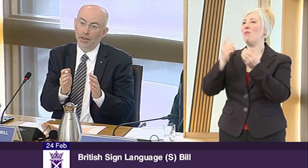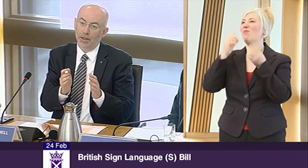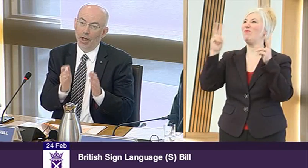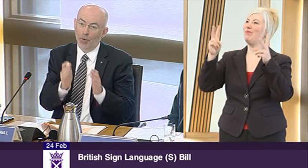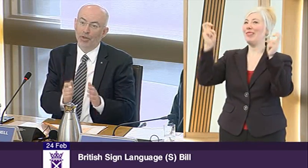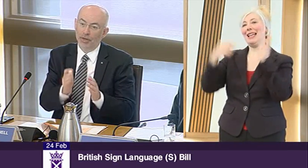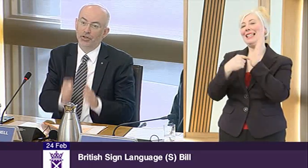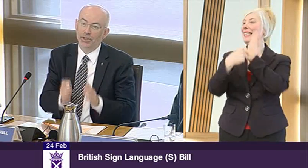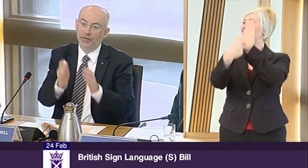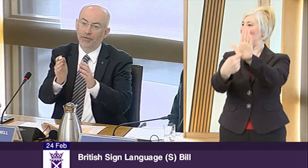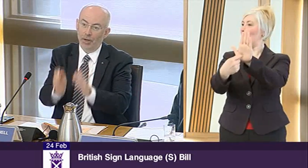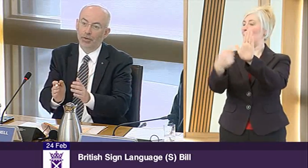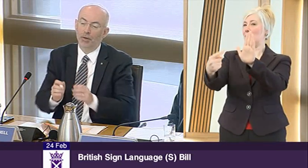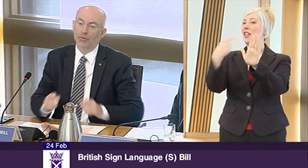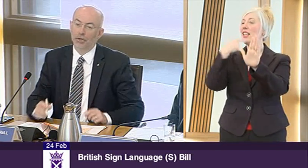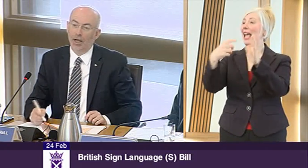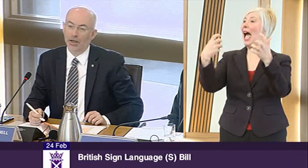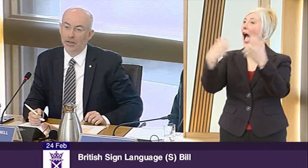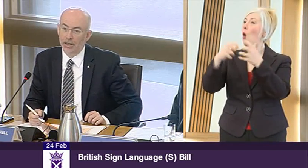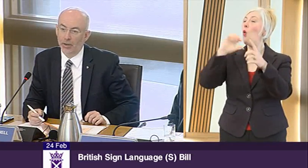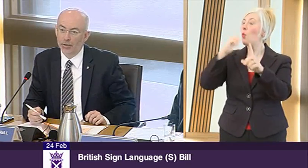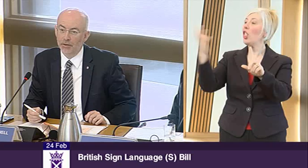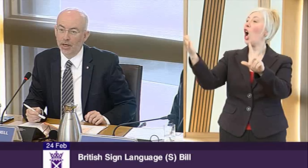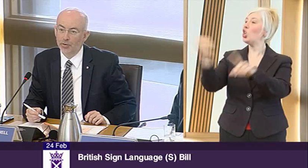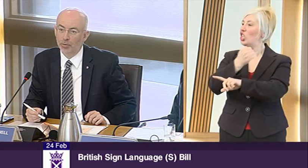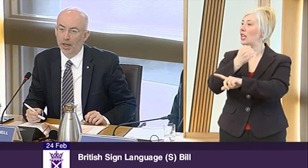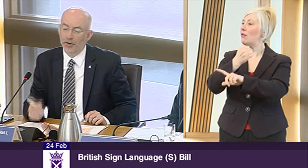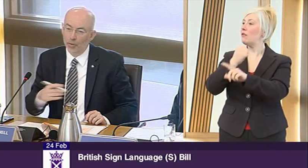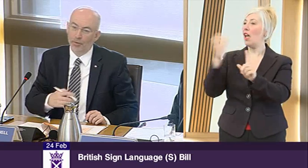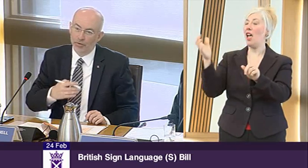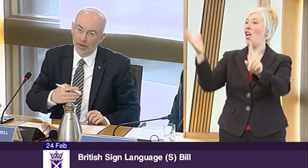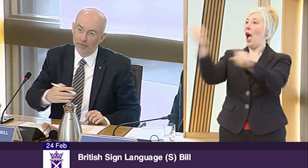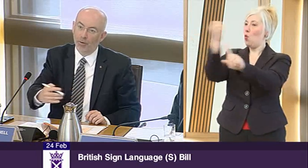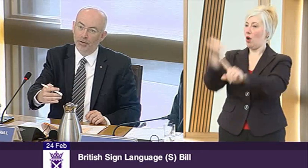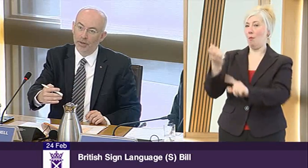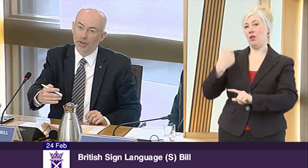how the authority would achieve the outcomes that are laid out in the national plan and